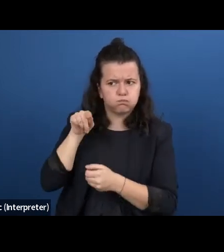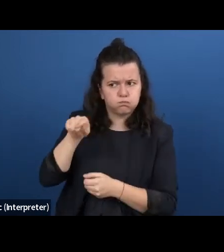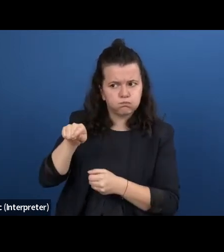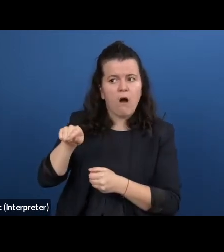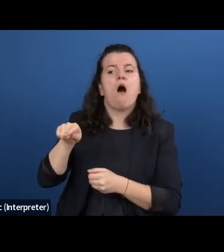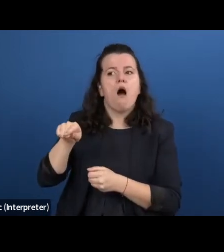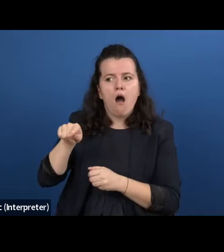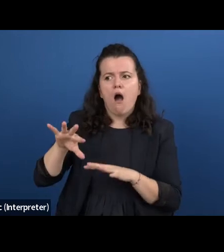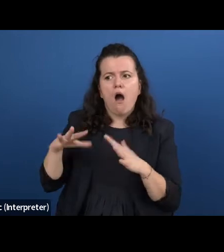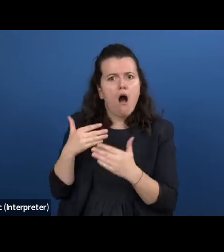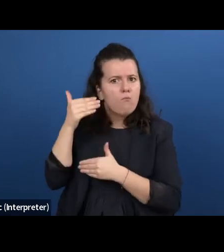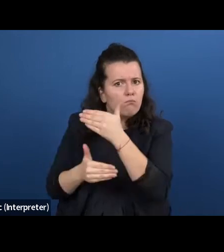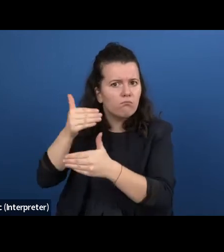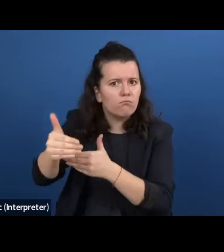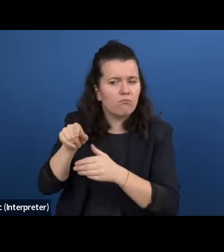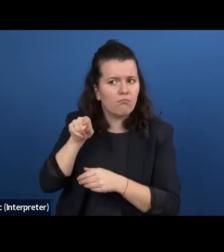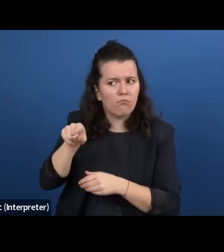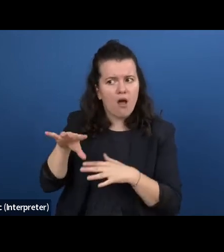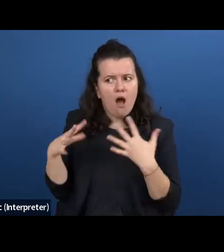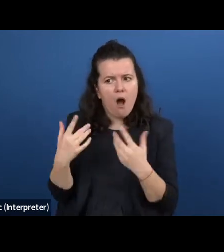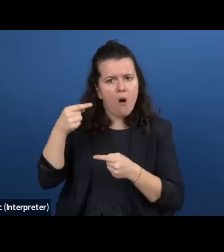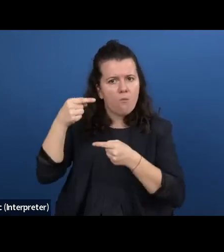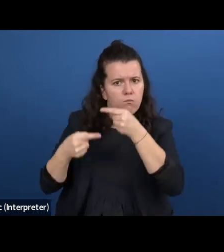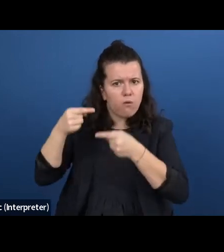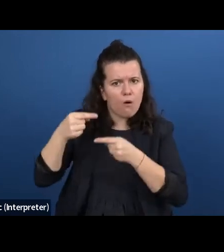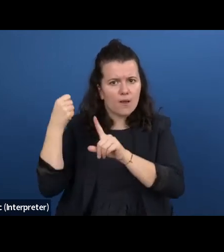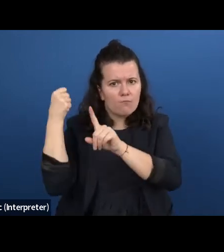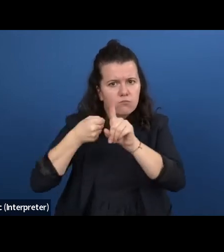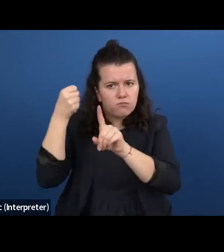of women with disabilities in Spain concerning sexual exploitation